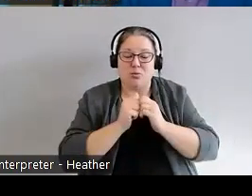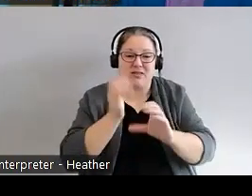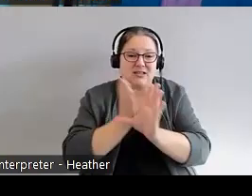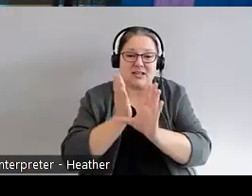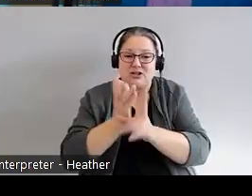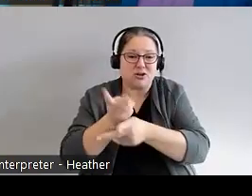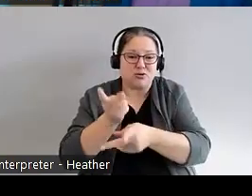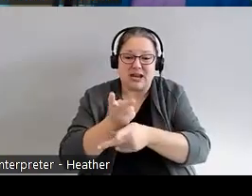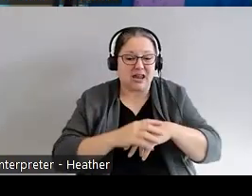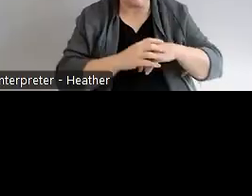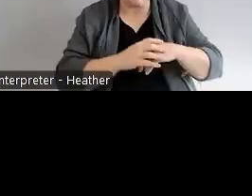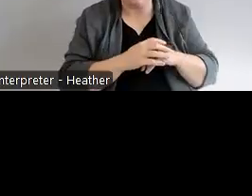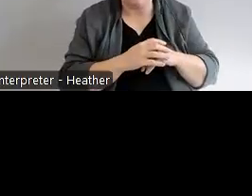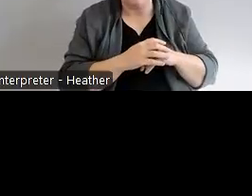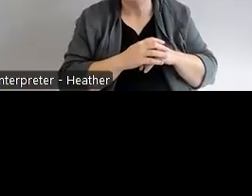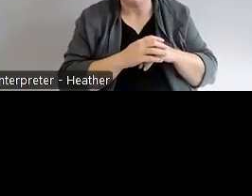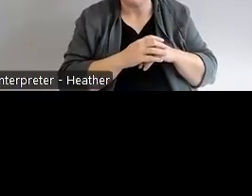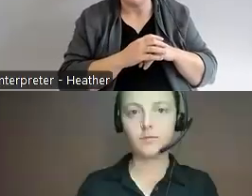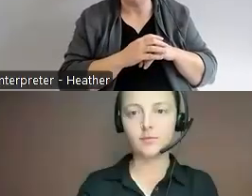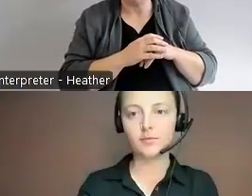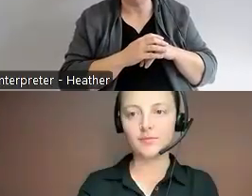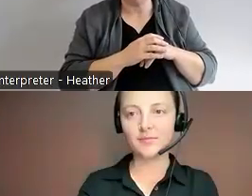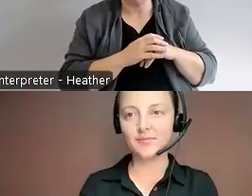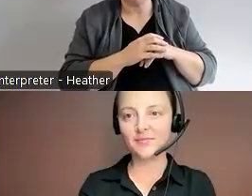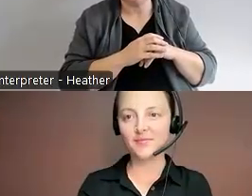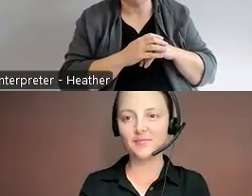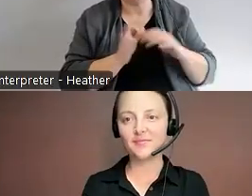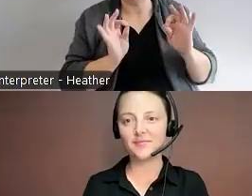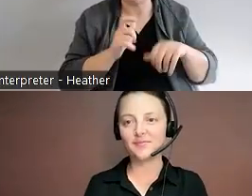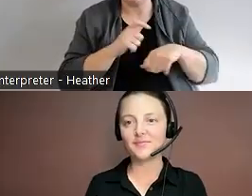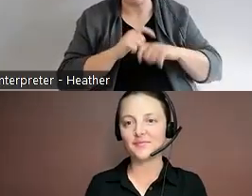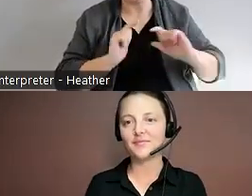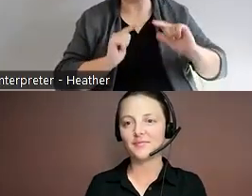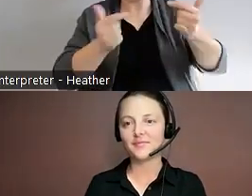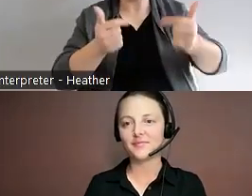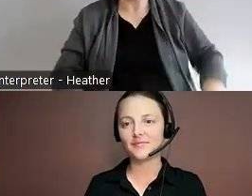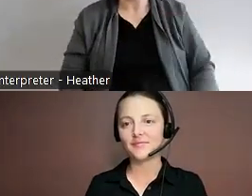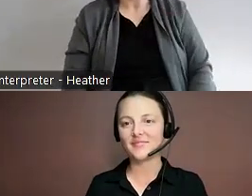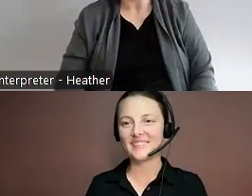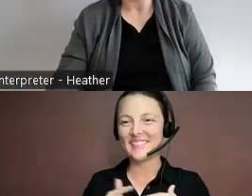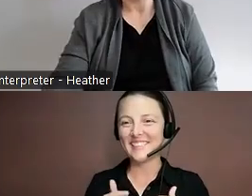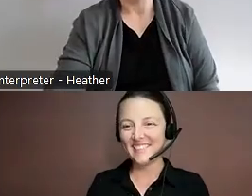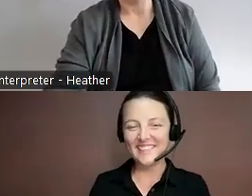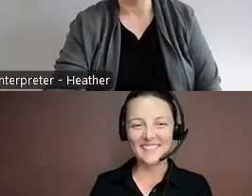So some of the risk factors um are well uh established in the literature um you know